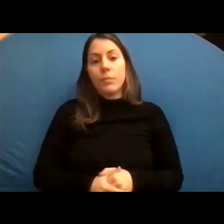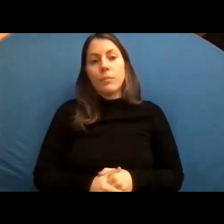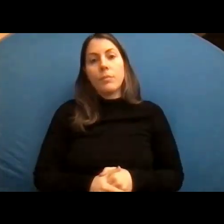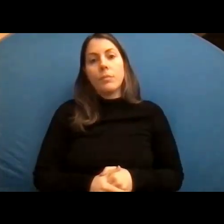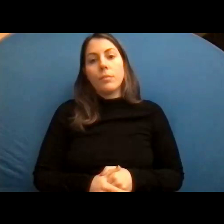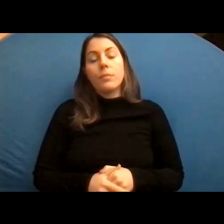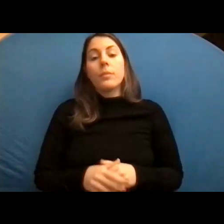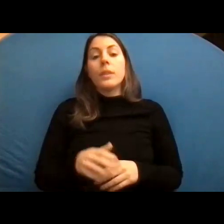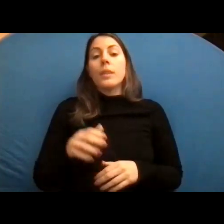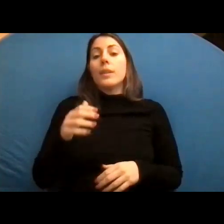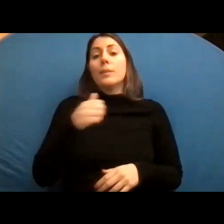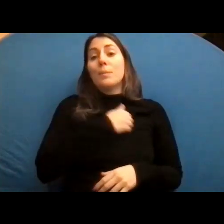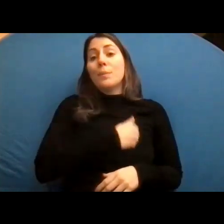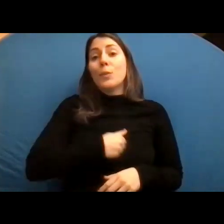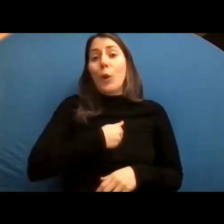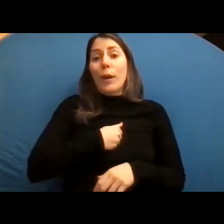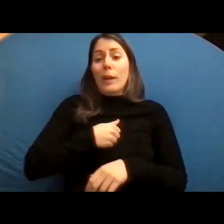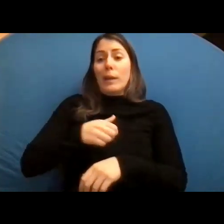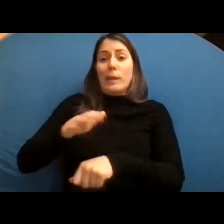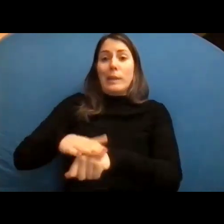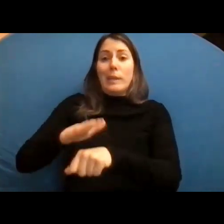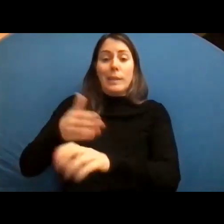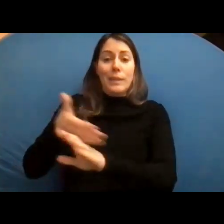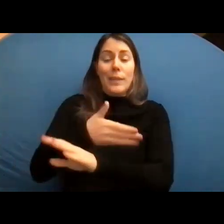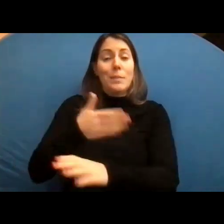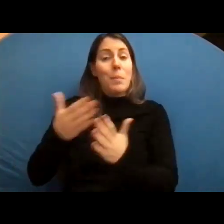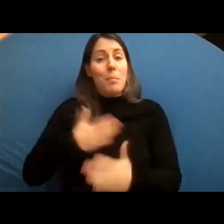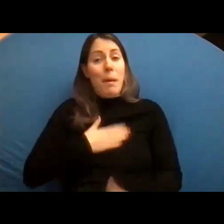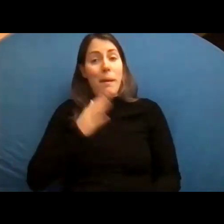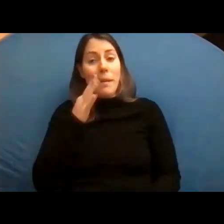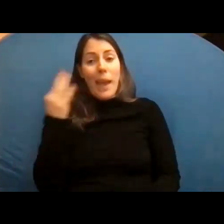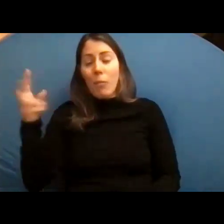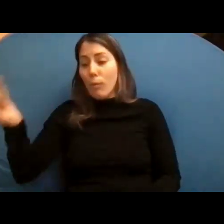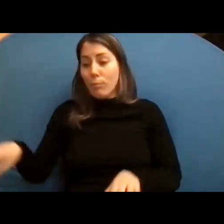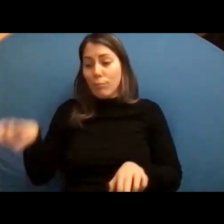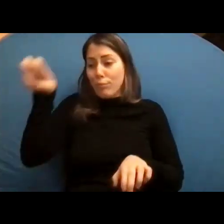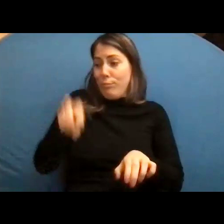wait for that for just a second, I want to just apologize in